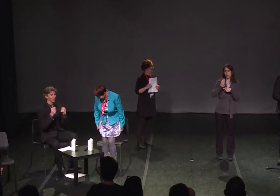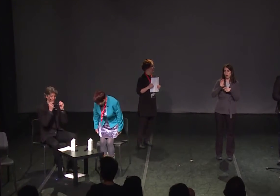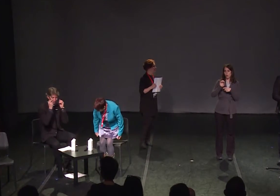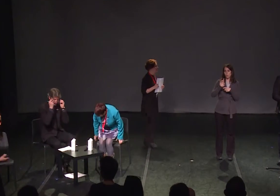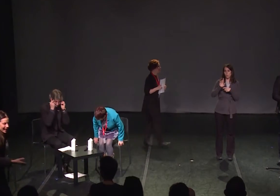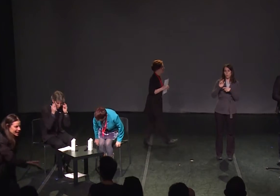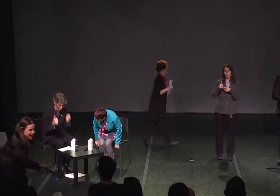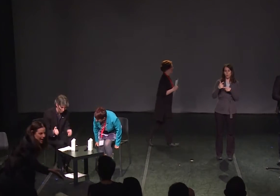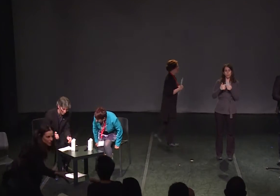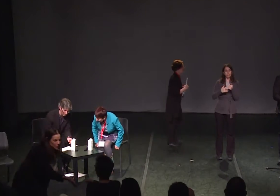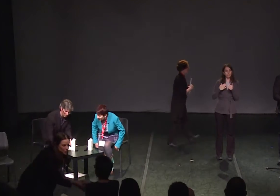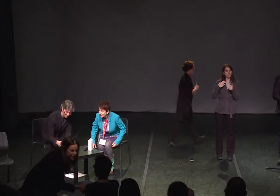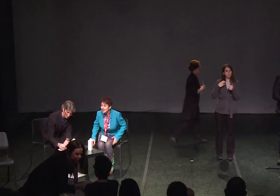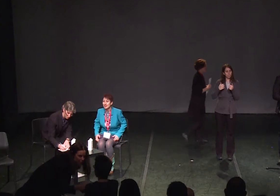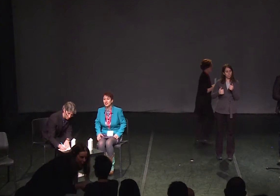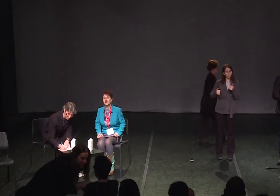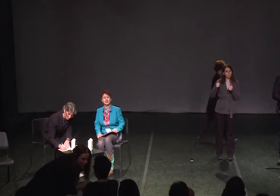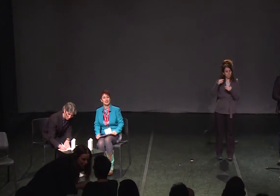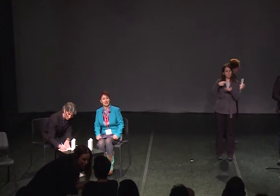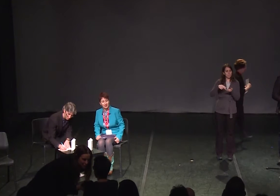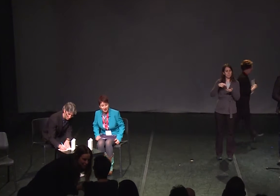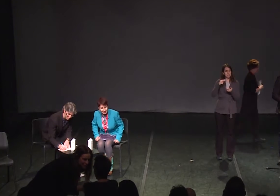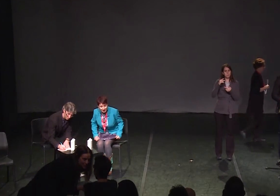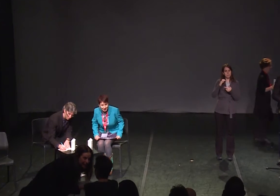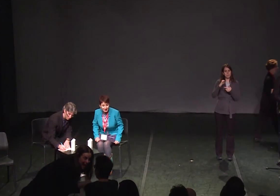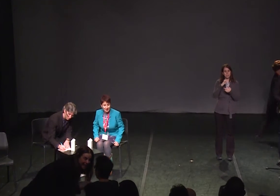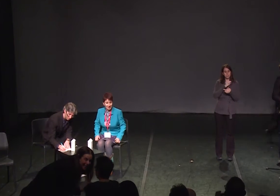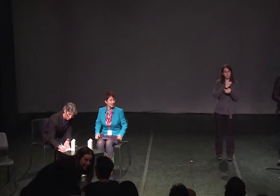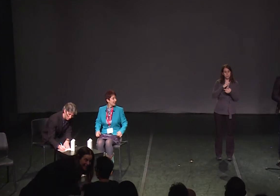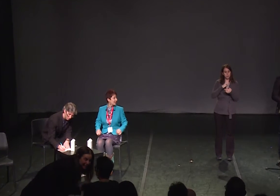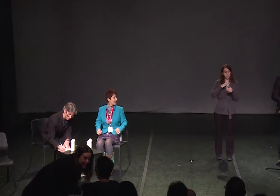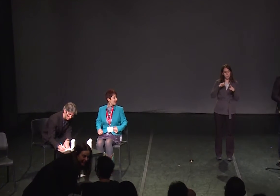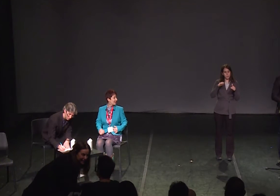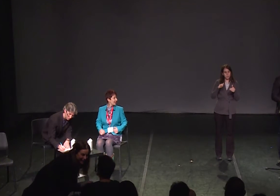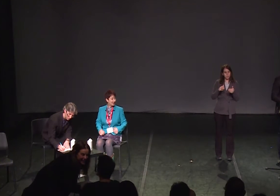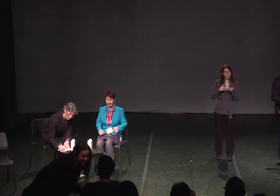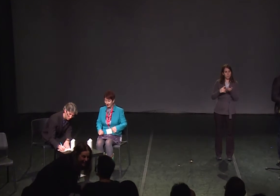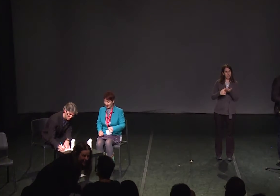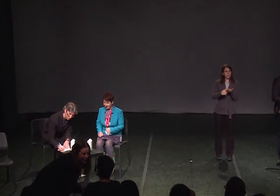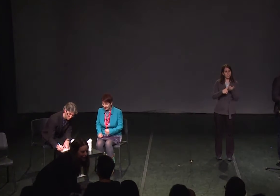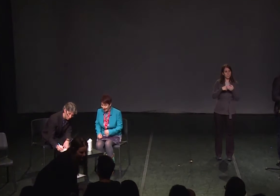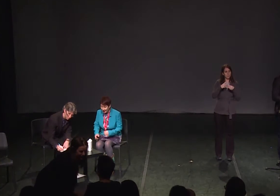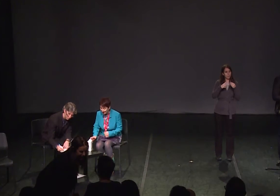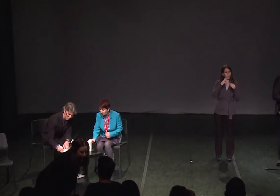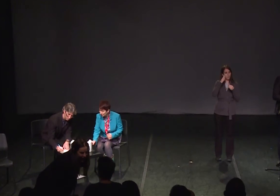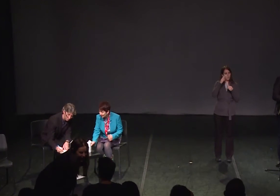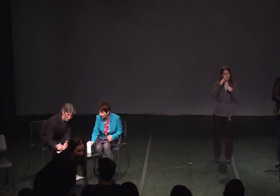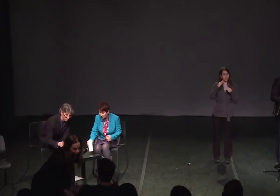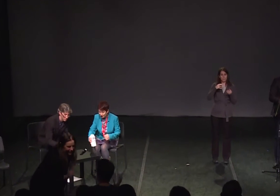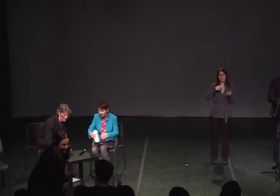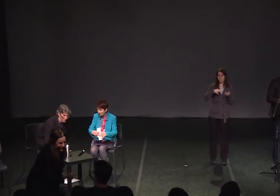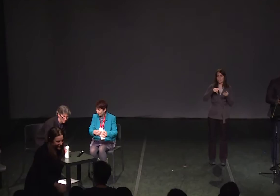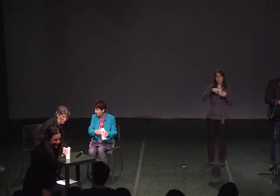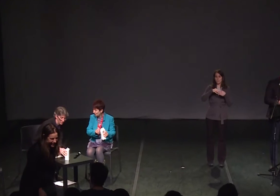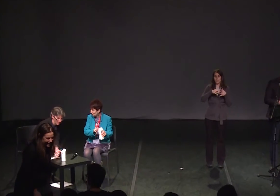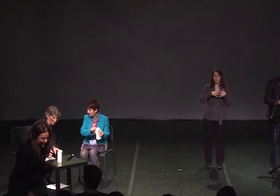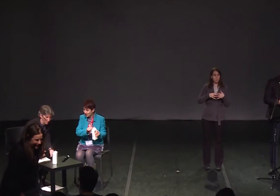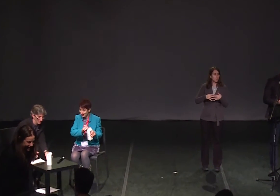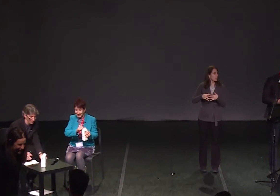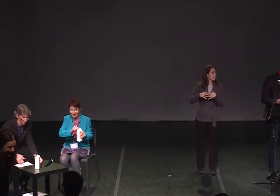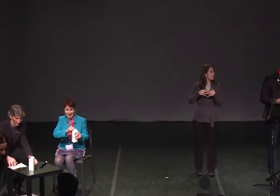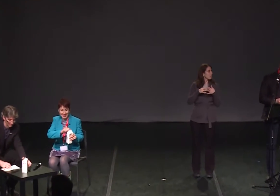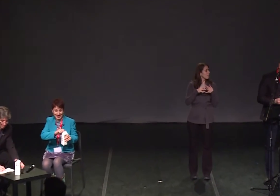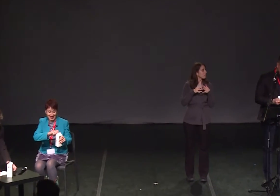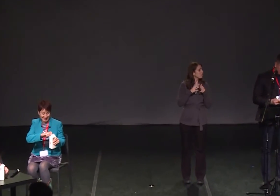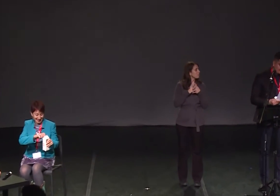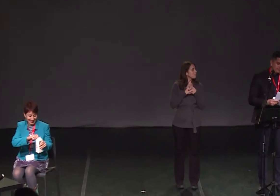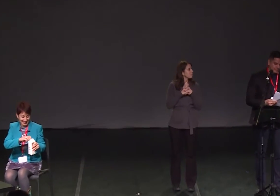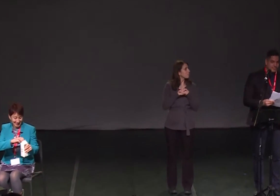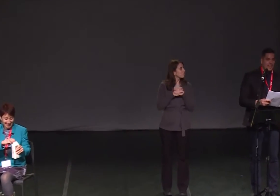Welcome to conversations about the future of dance in America.